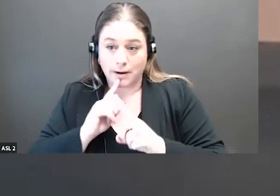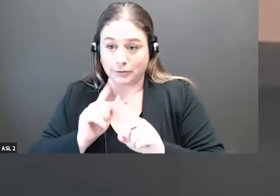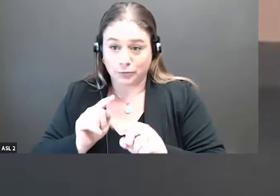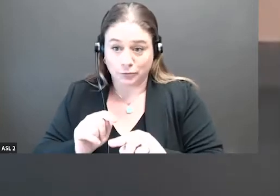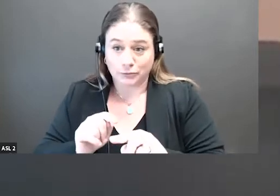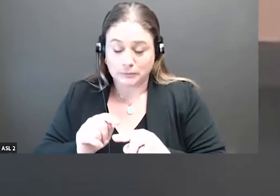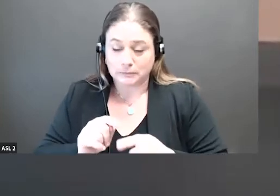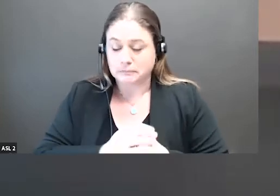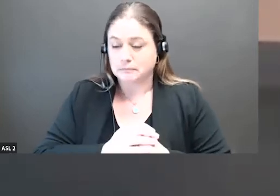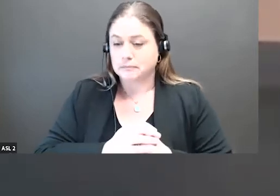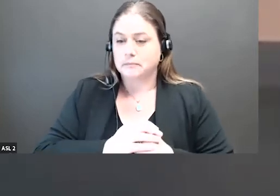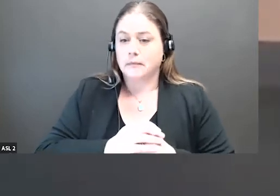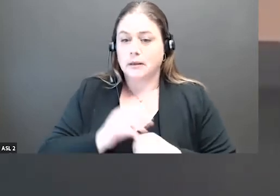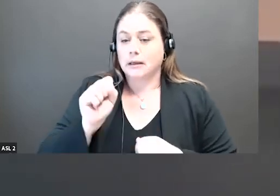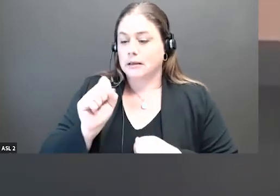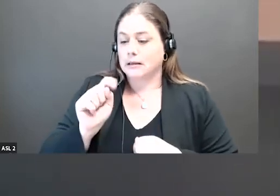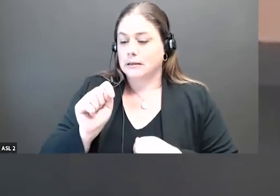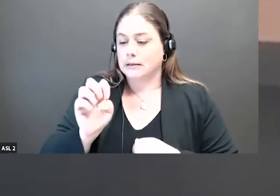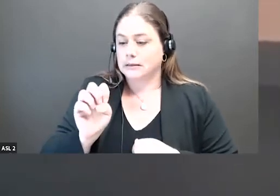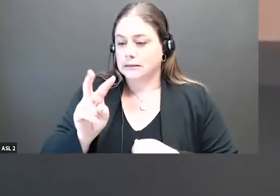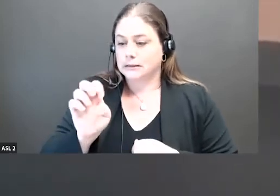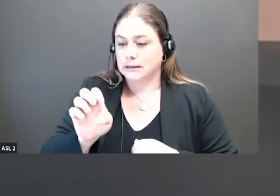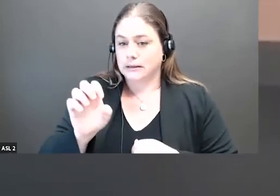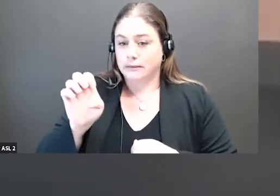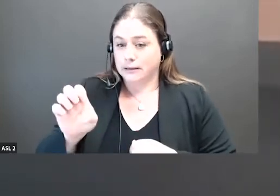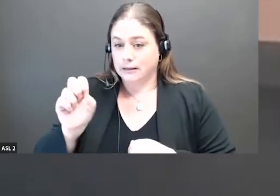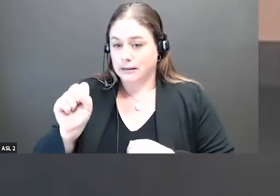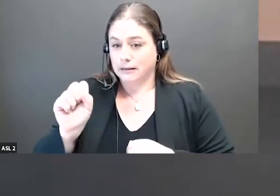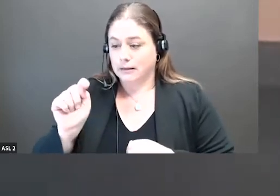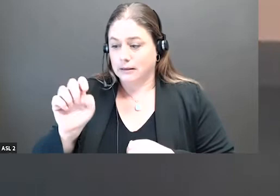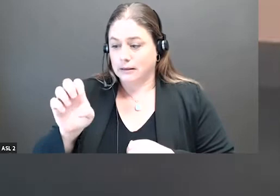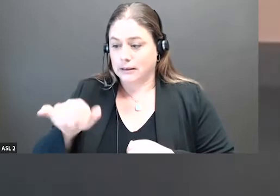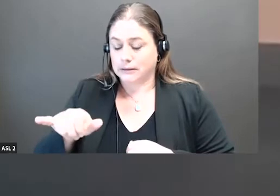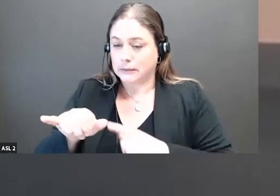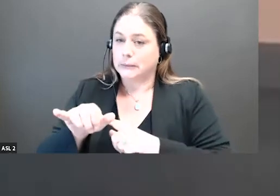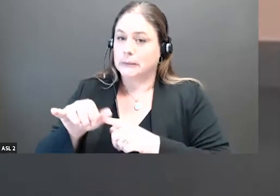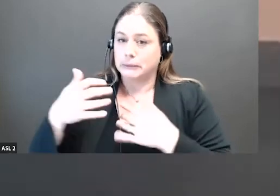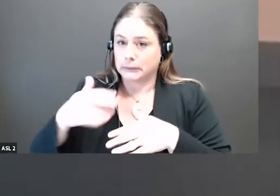Now Steve Estey, again, we're very fortunate to have Steve. Steves' currently a consultant, but